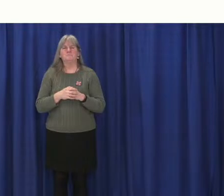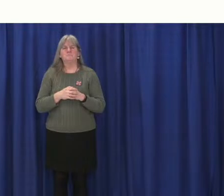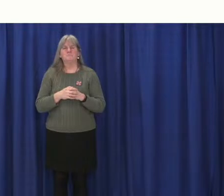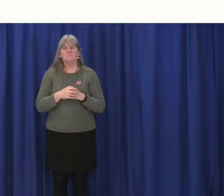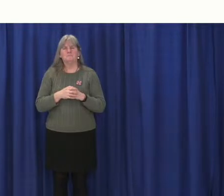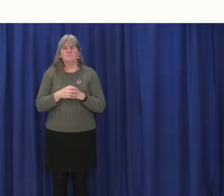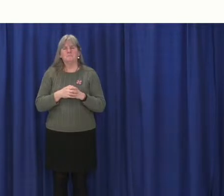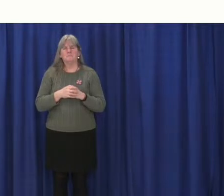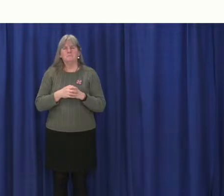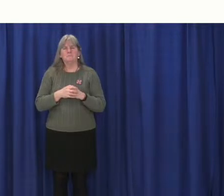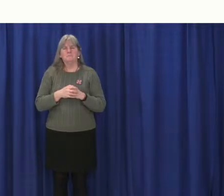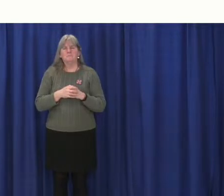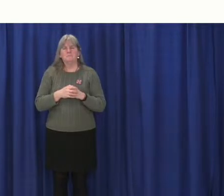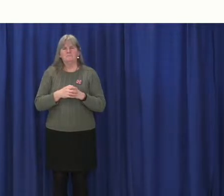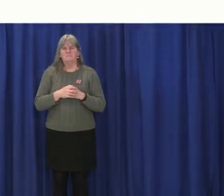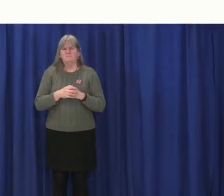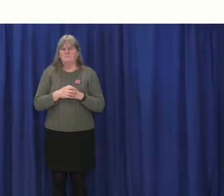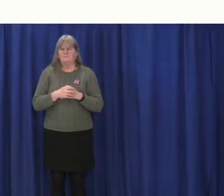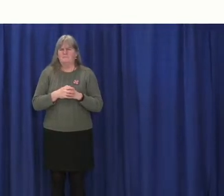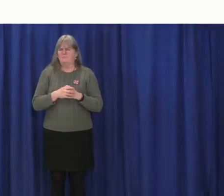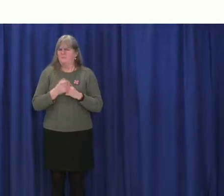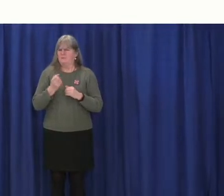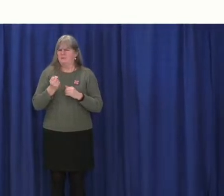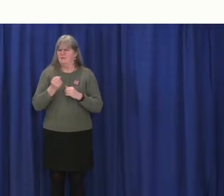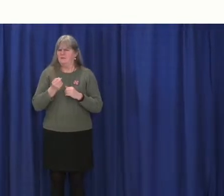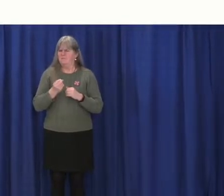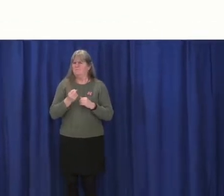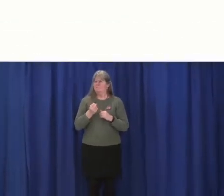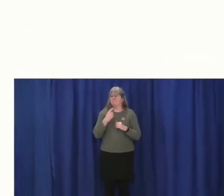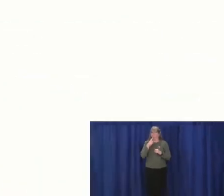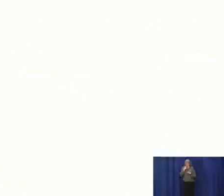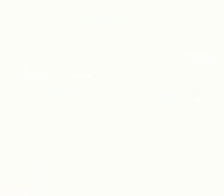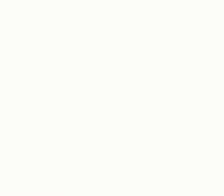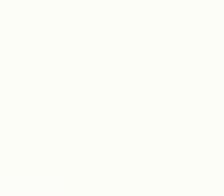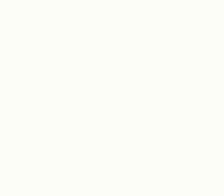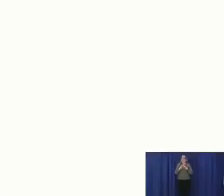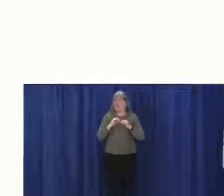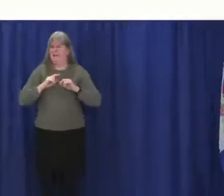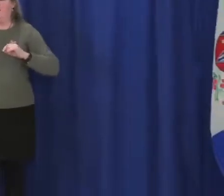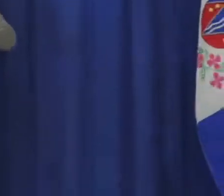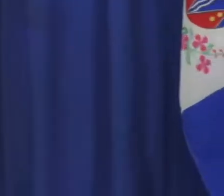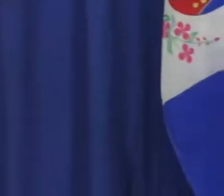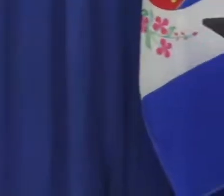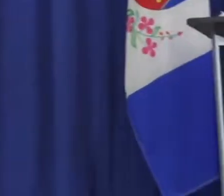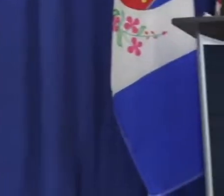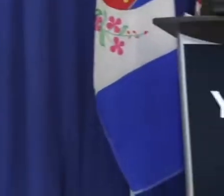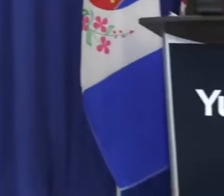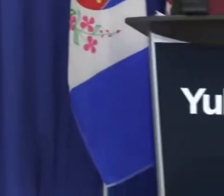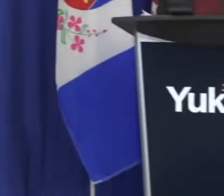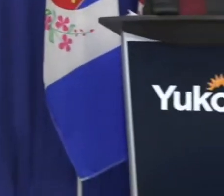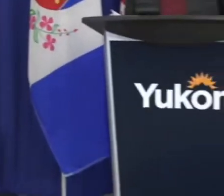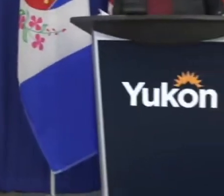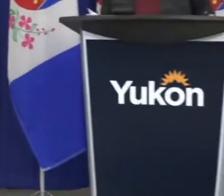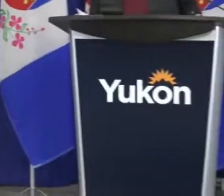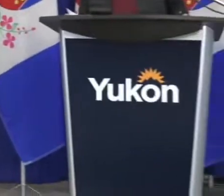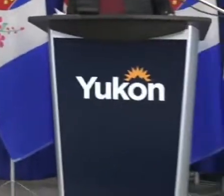So I said, it was a little different depending on your vaccination status. Children who have not had two doses of vaccine will need